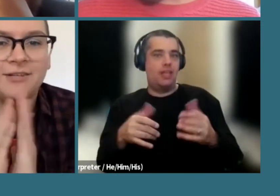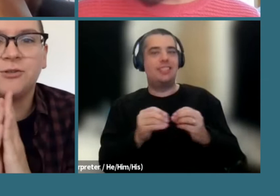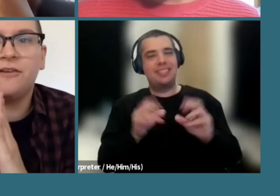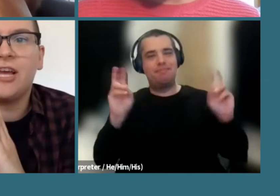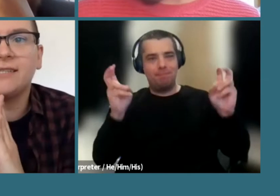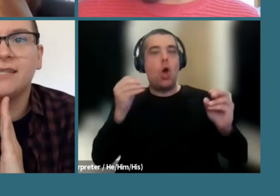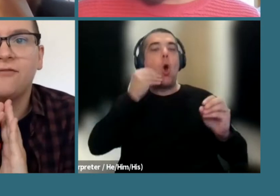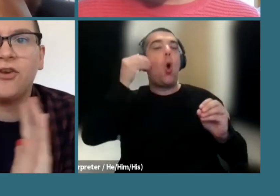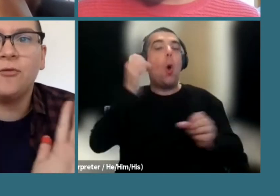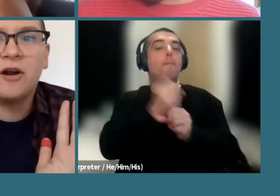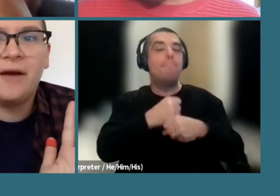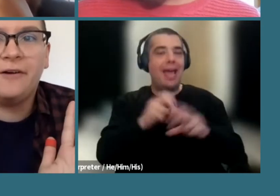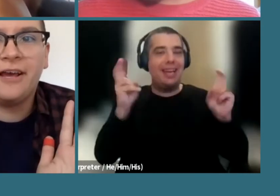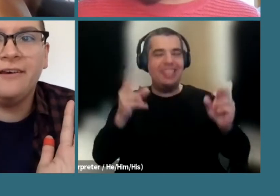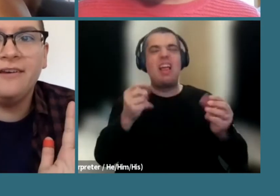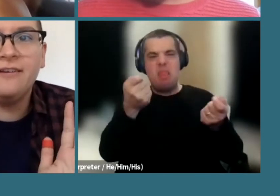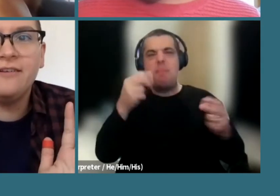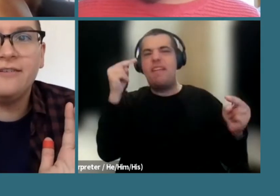And there's sort of like a sense of humor about it.